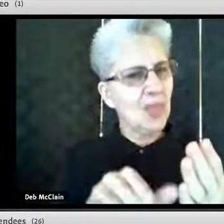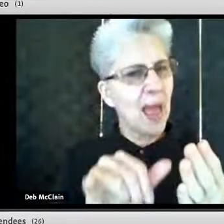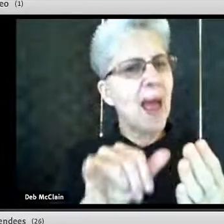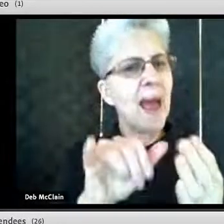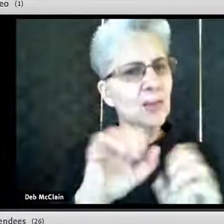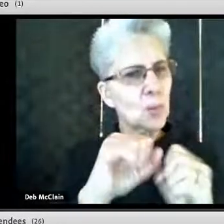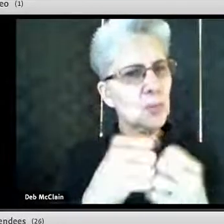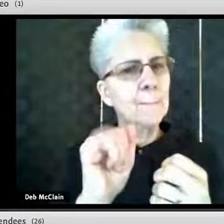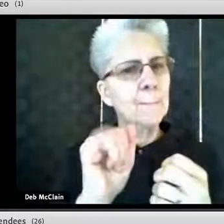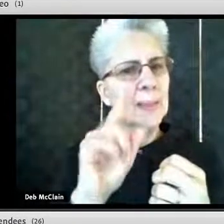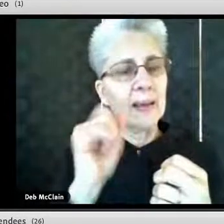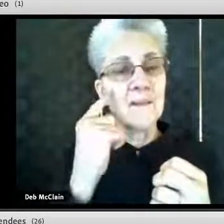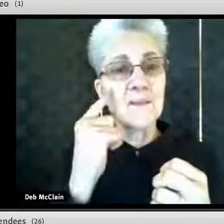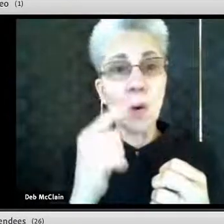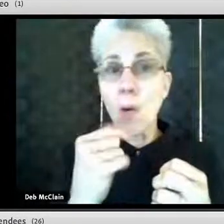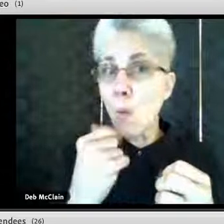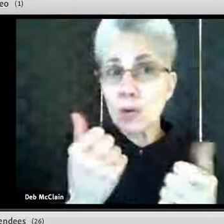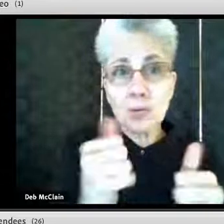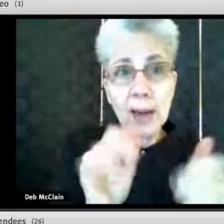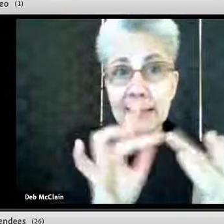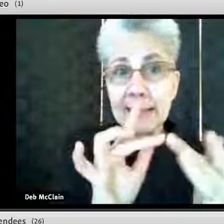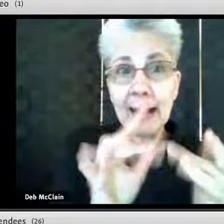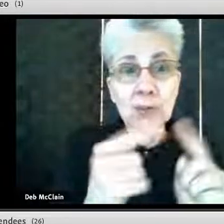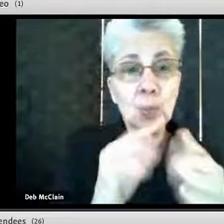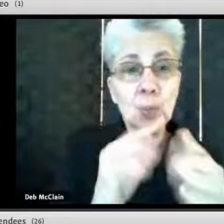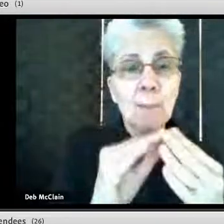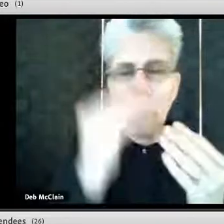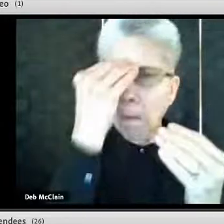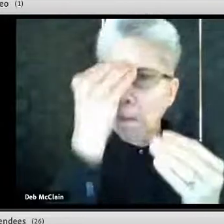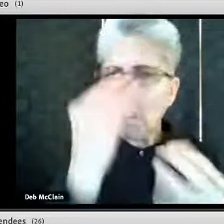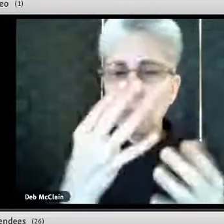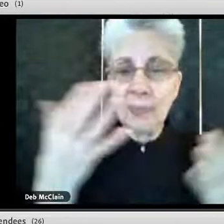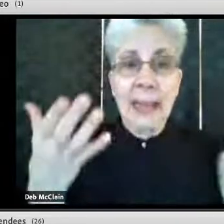Are you just trying to connect to the community, to let people know what's going on?